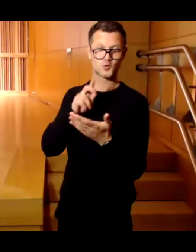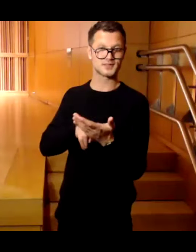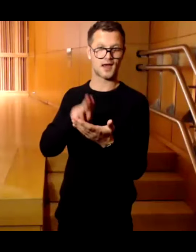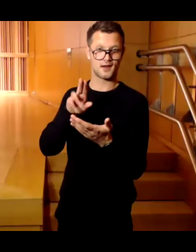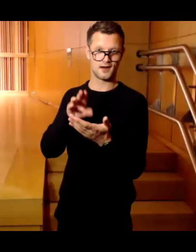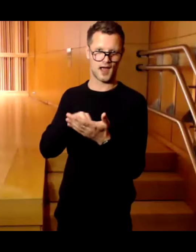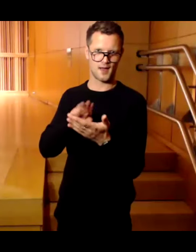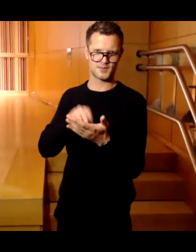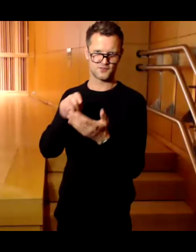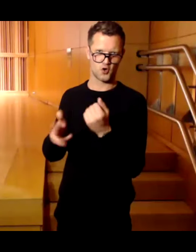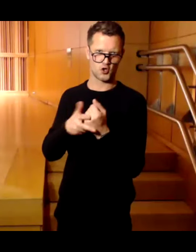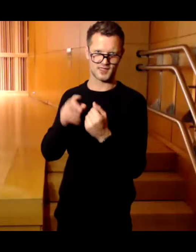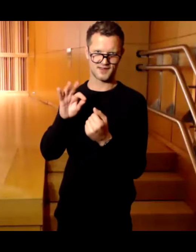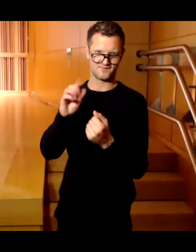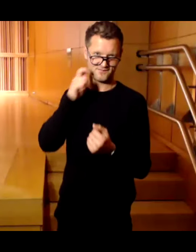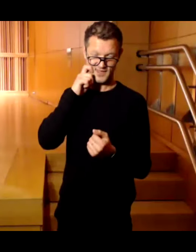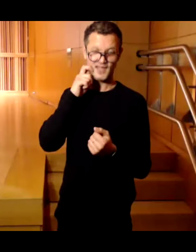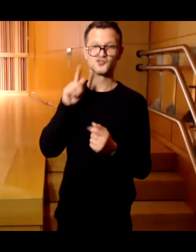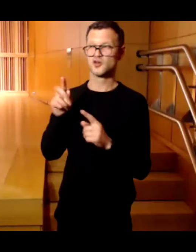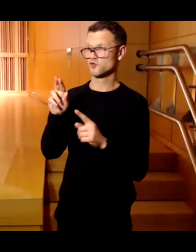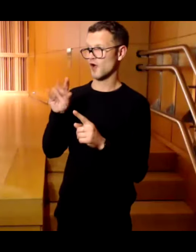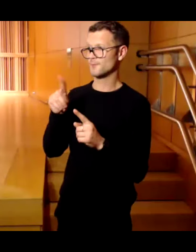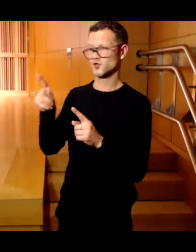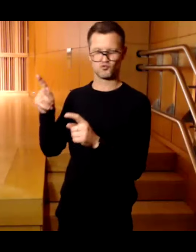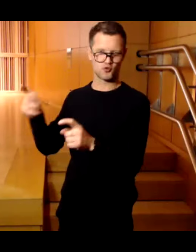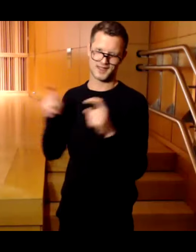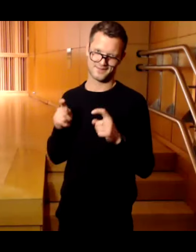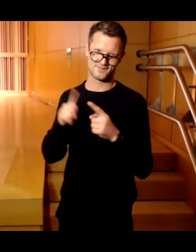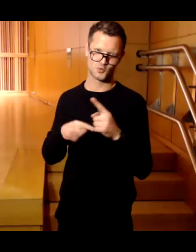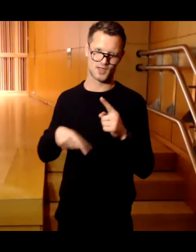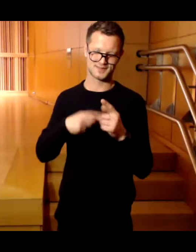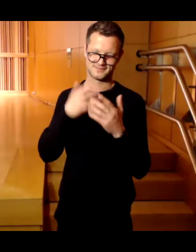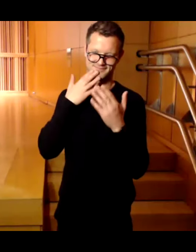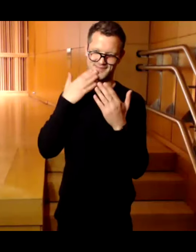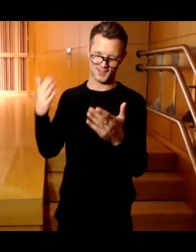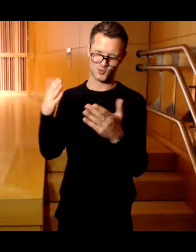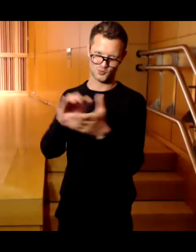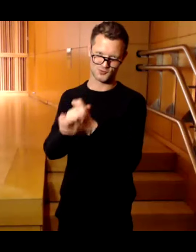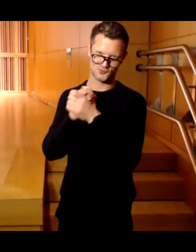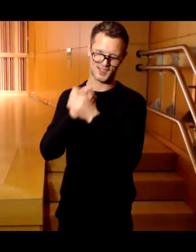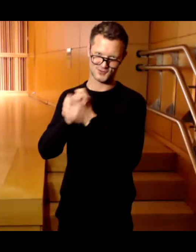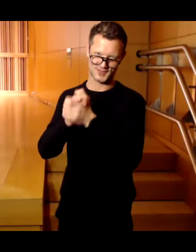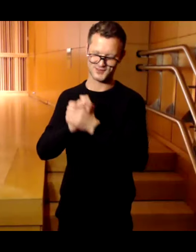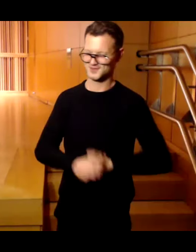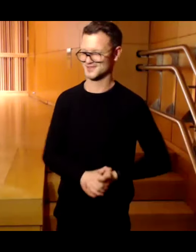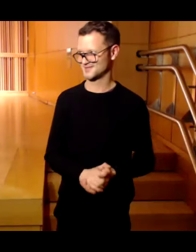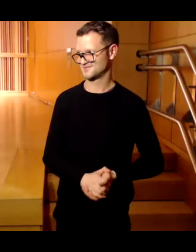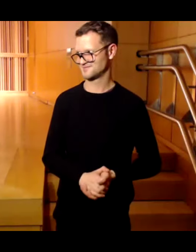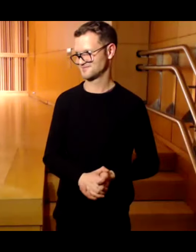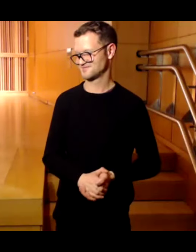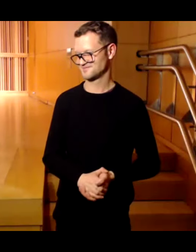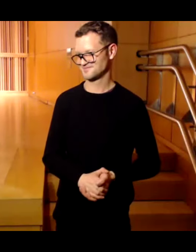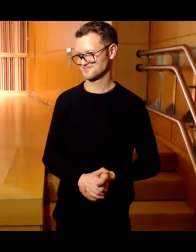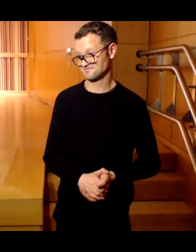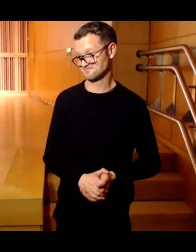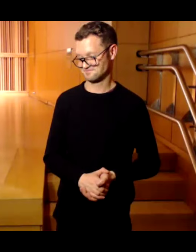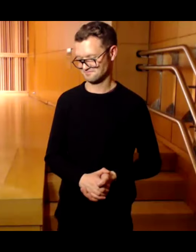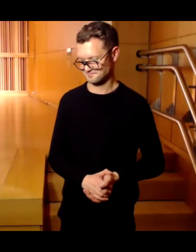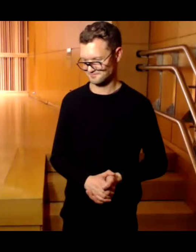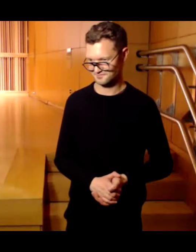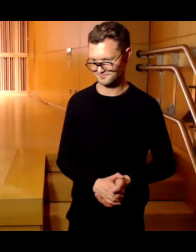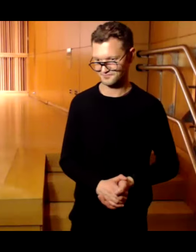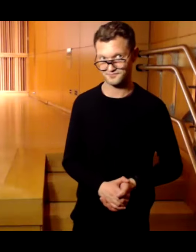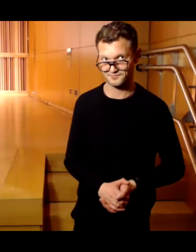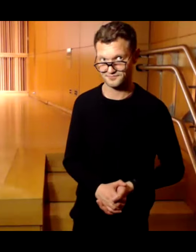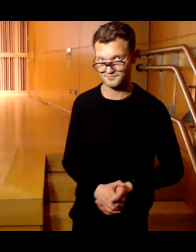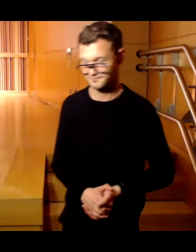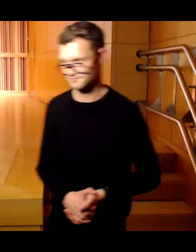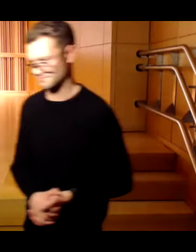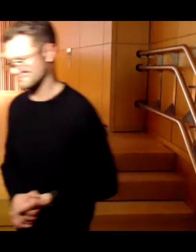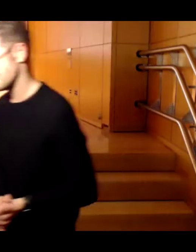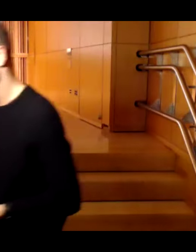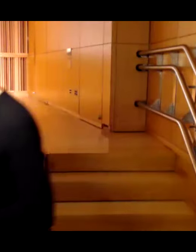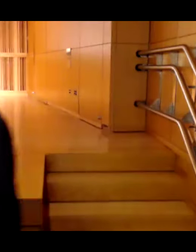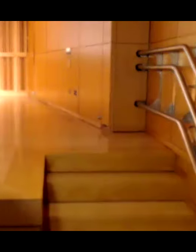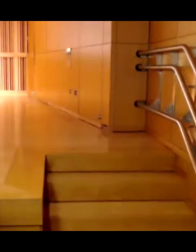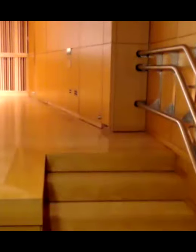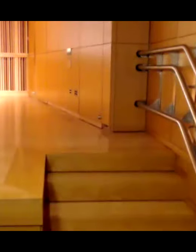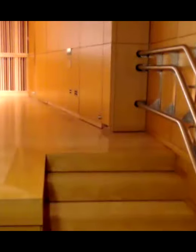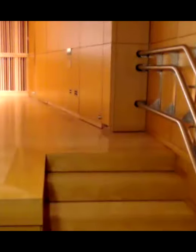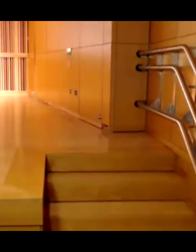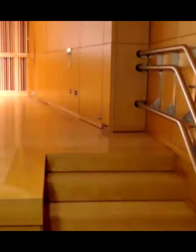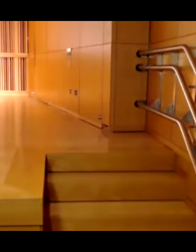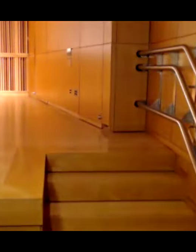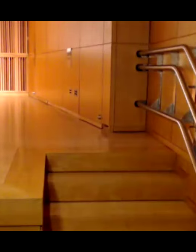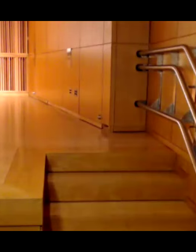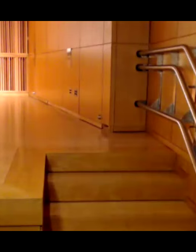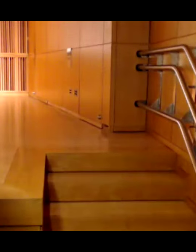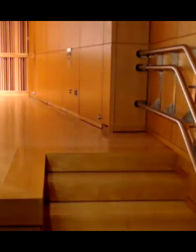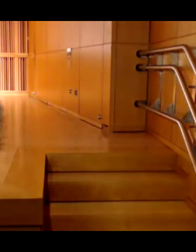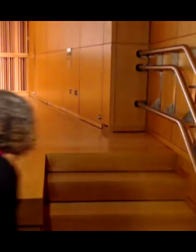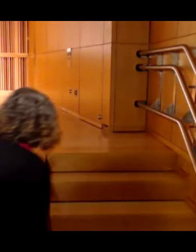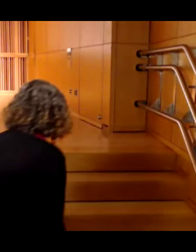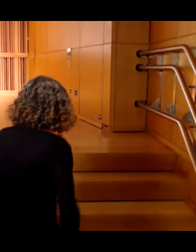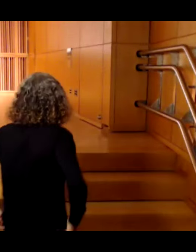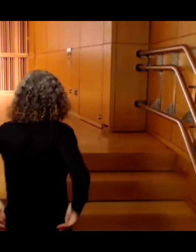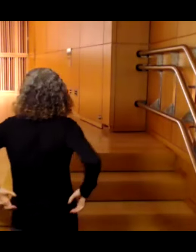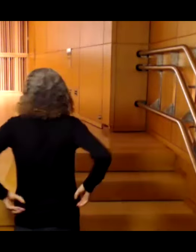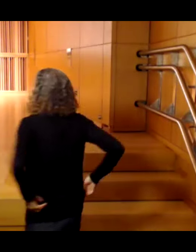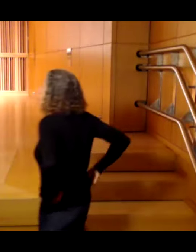Robert, you are a gift. Thank you, and congratulations.